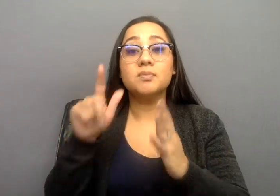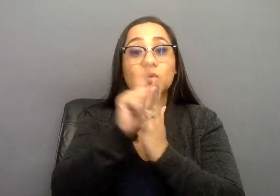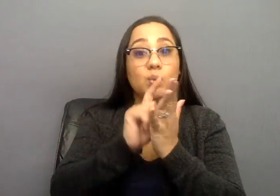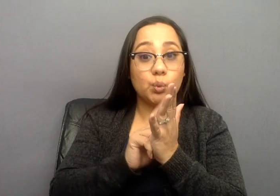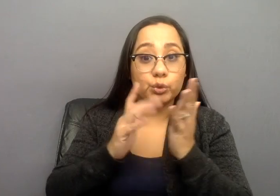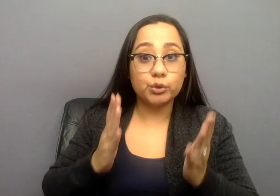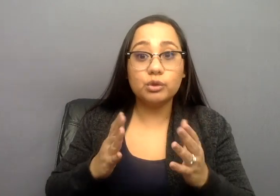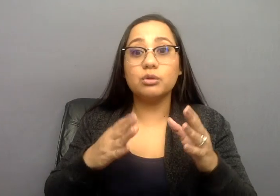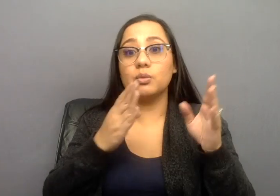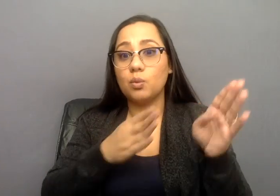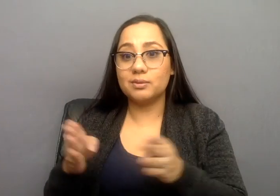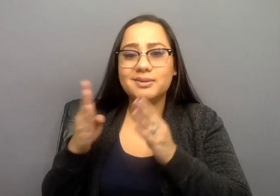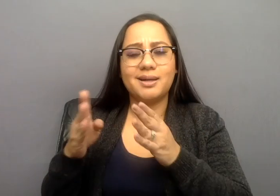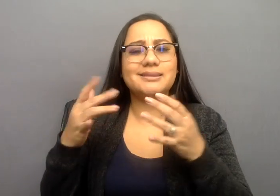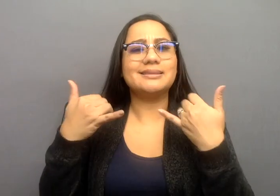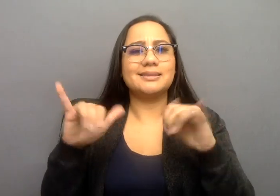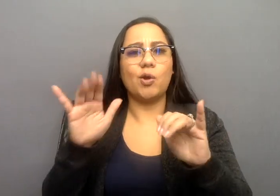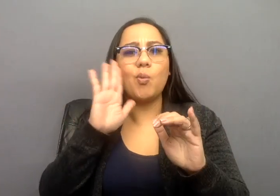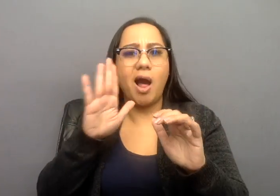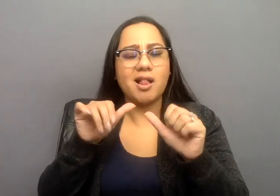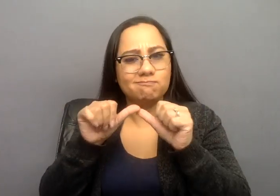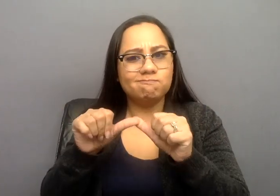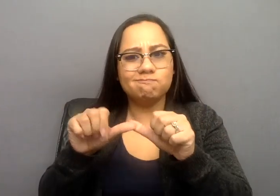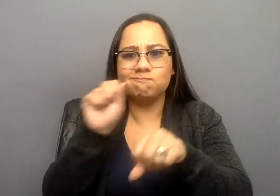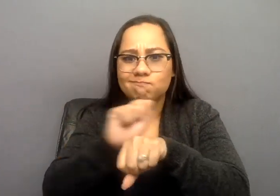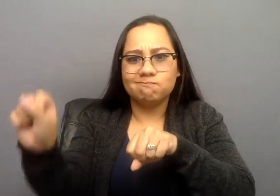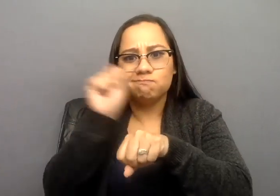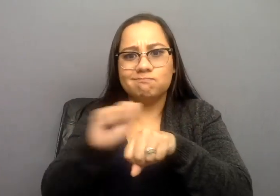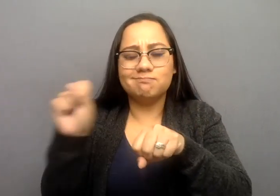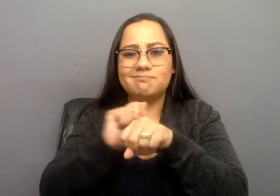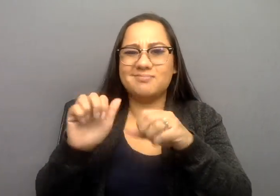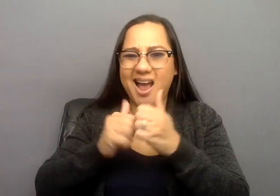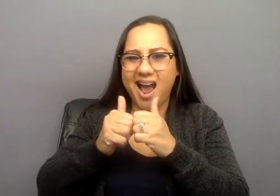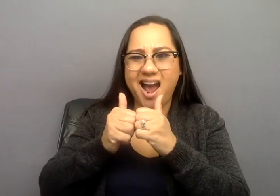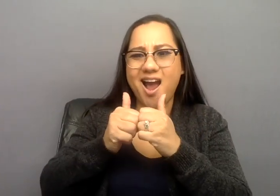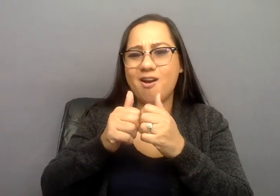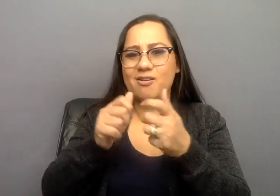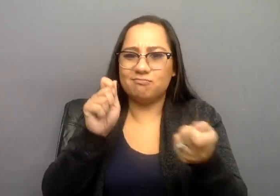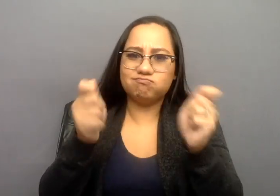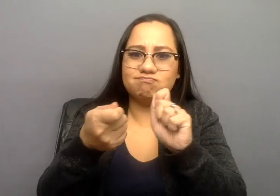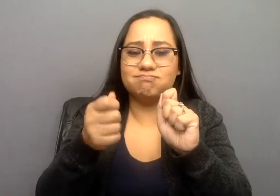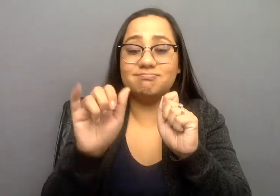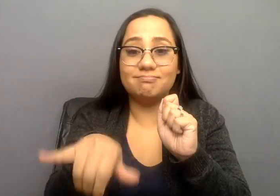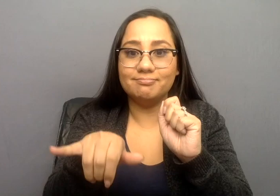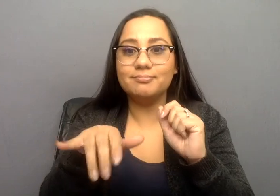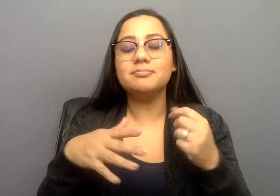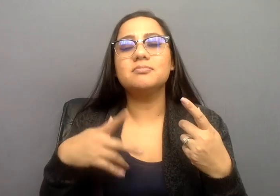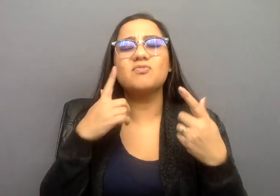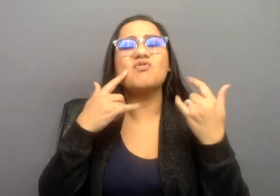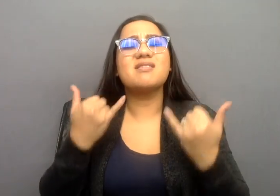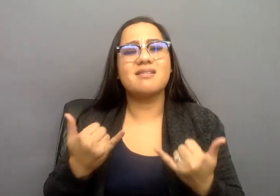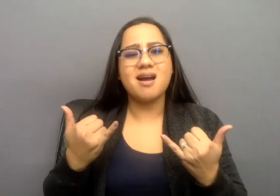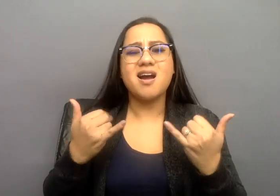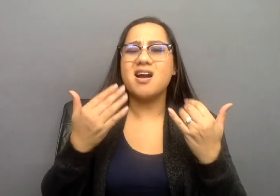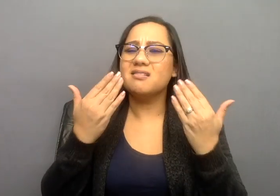Lawyers and organizers will keep trying to make progress on this request, but in the meantime,